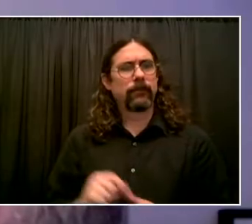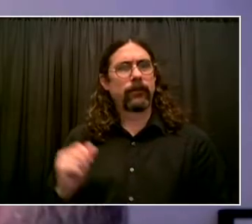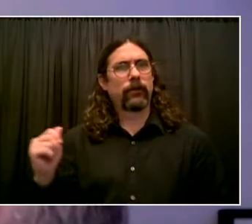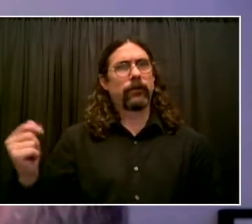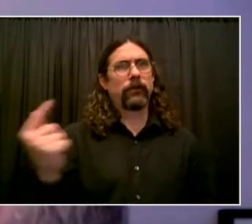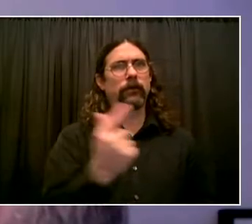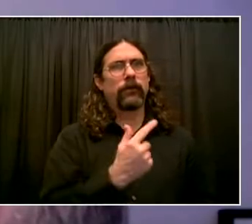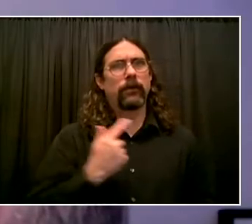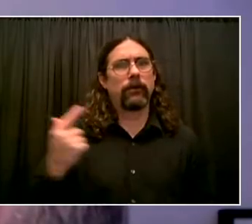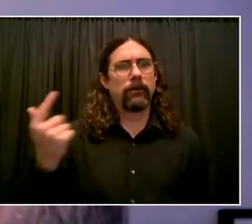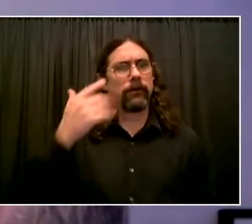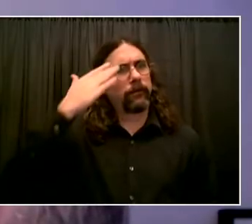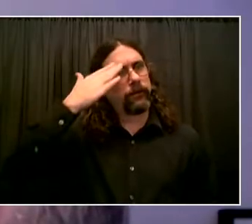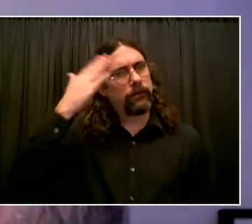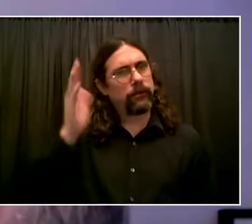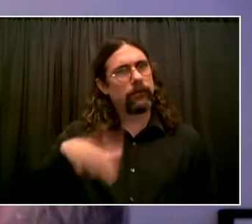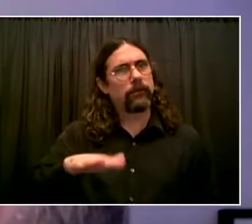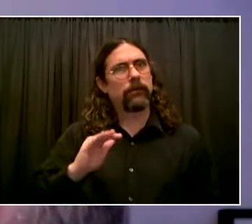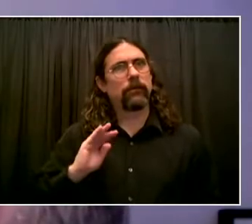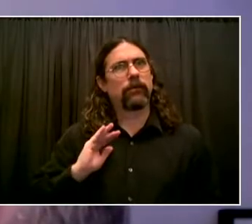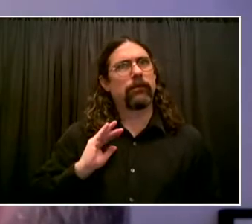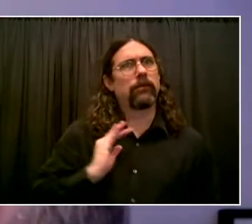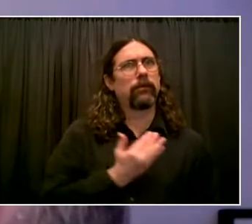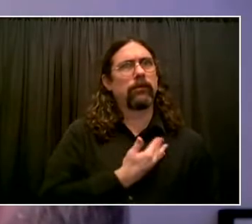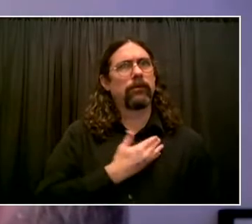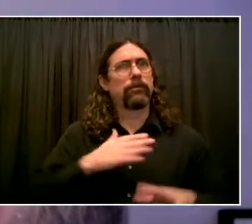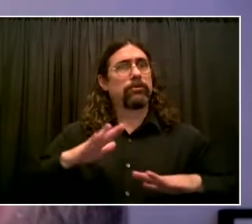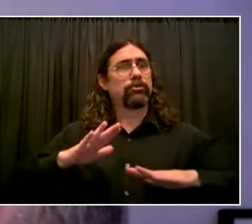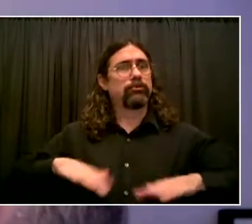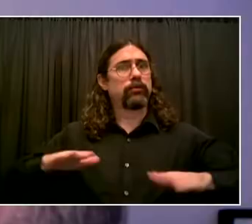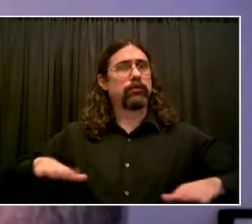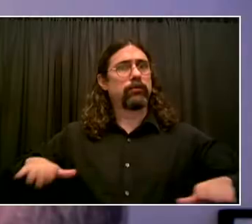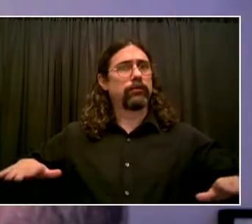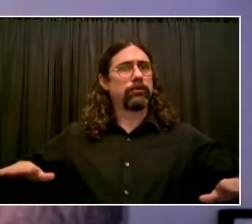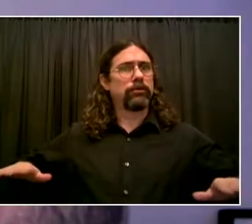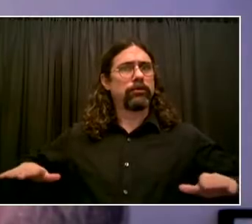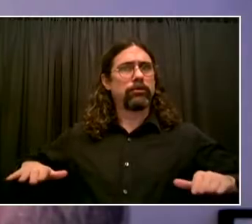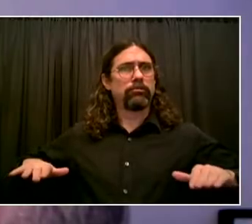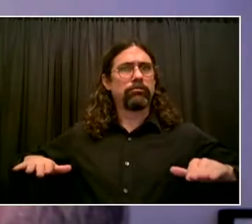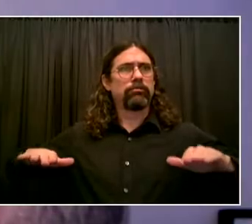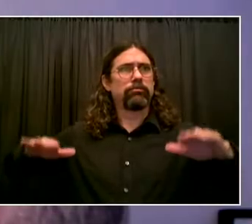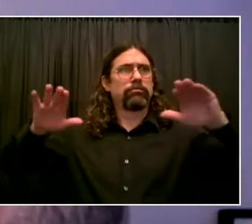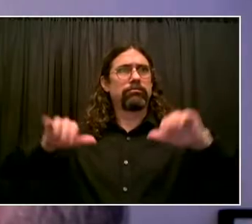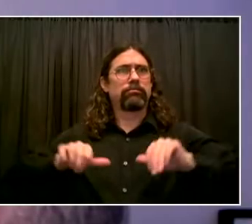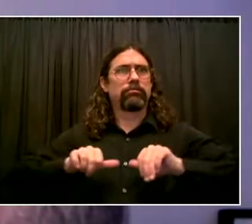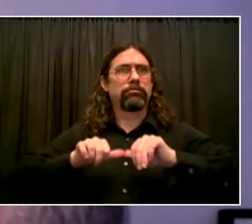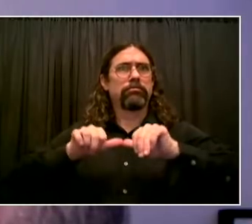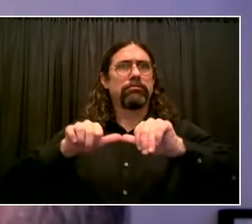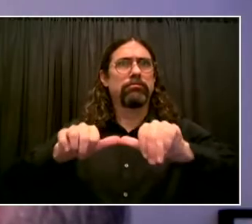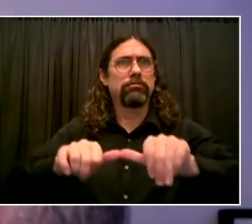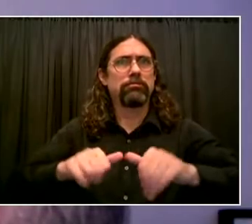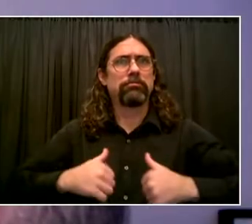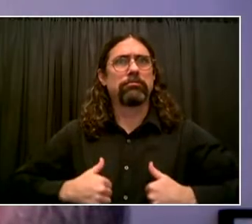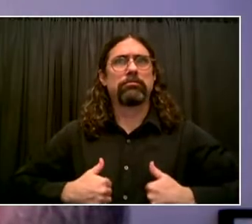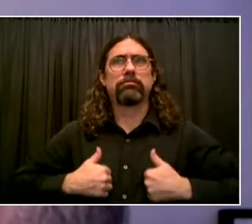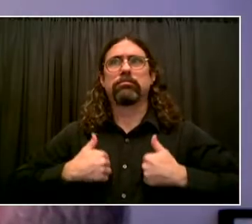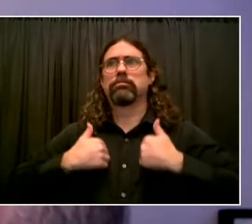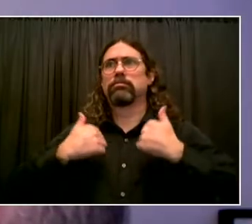GRANDFATHER. ALL OF YOU OUT THERE, GRANDFATRSHE , OUR KIDS LIVE